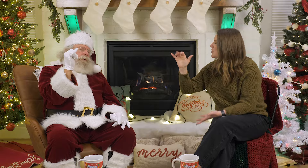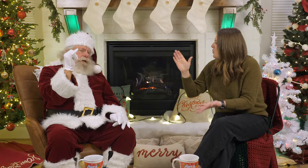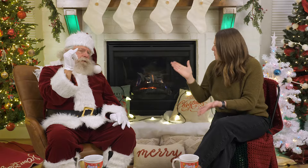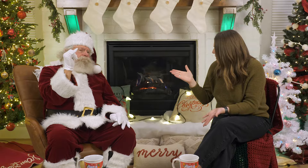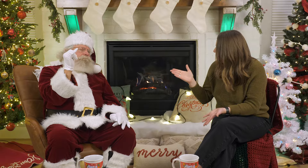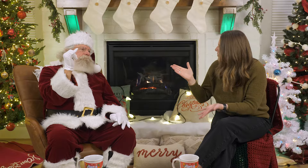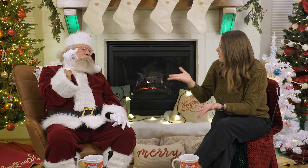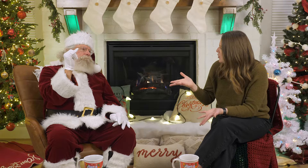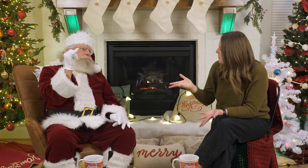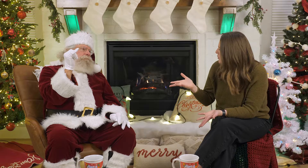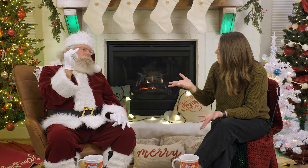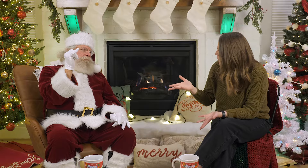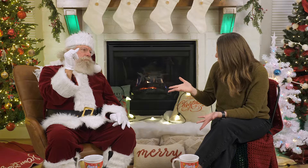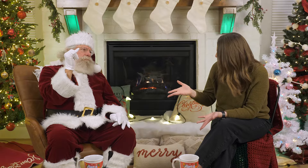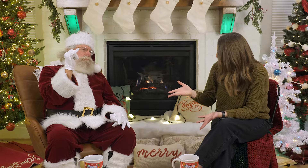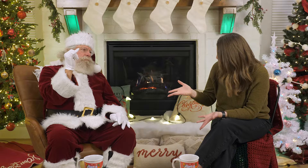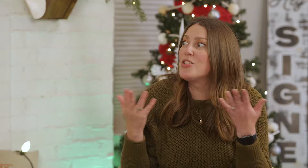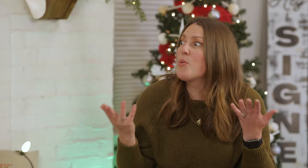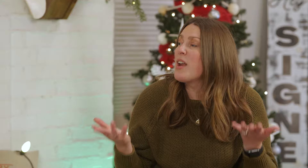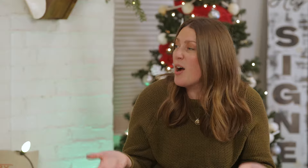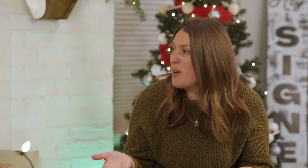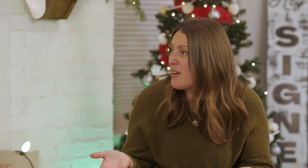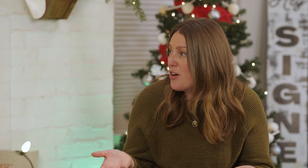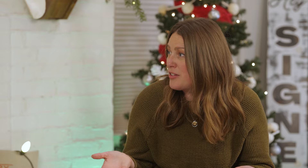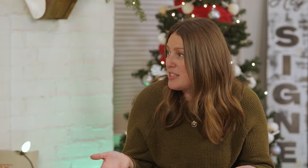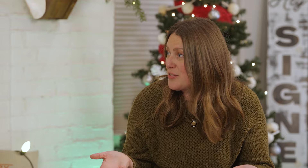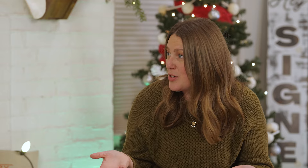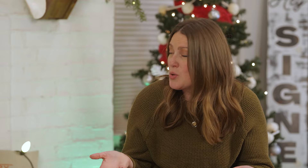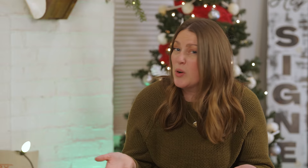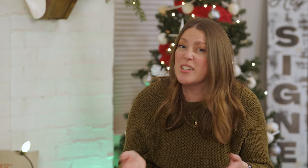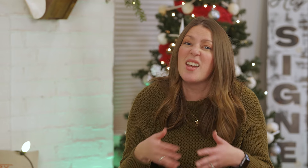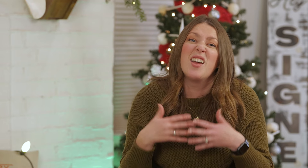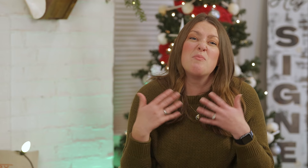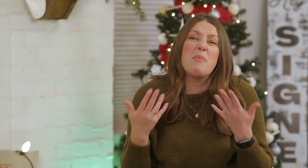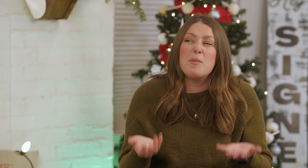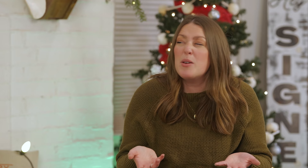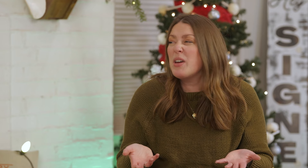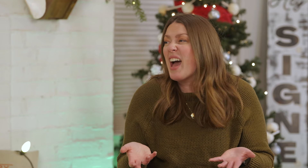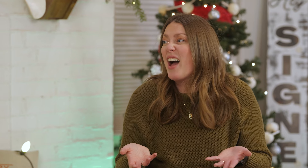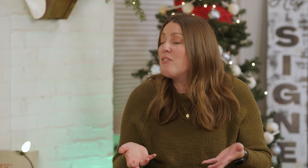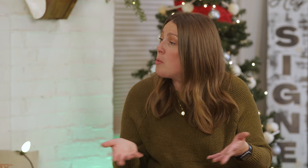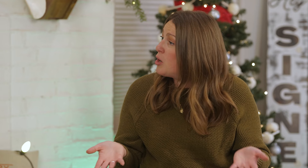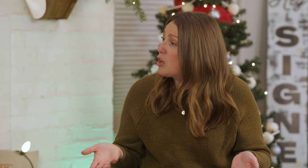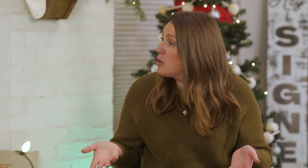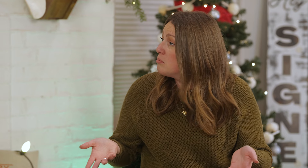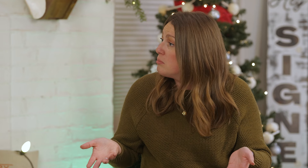So it's fingerspelled. Toy. so now we have all these different toys. Maybe we have a book.